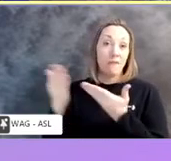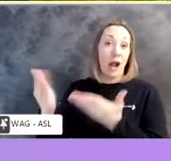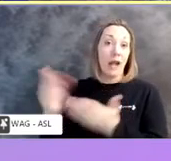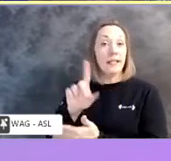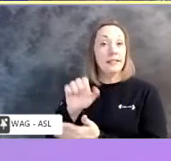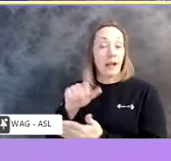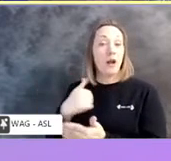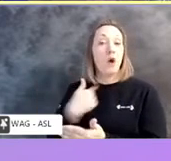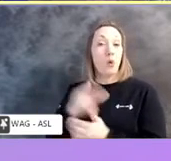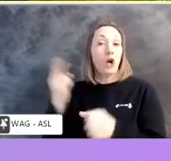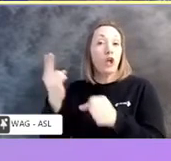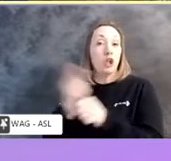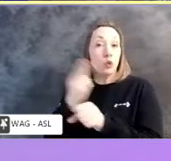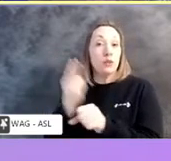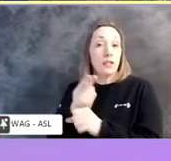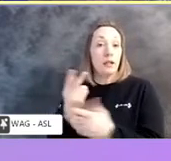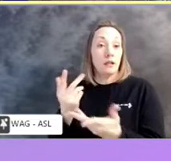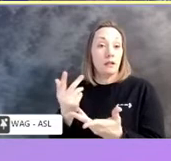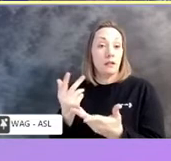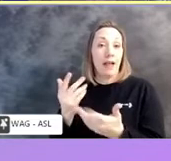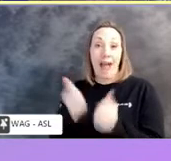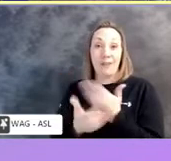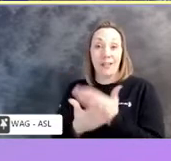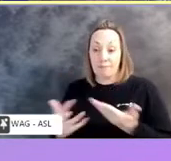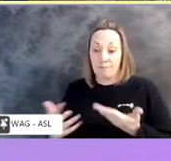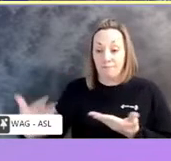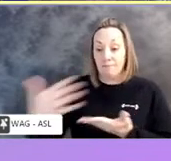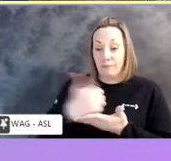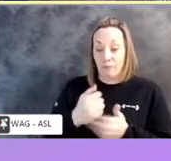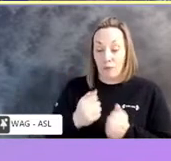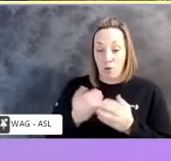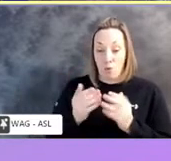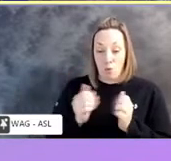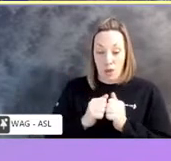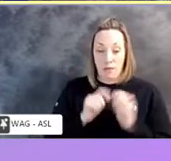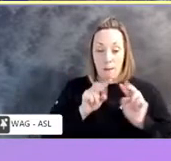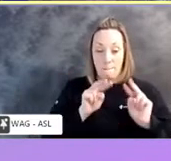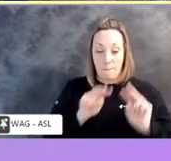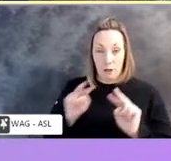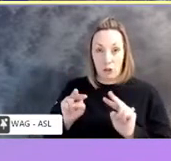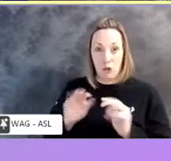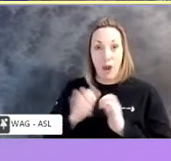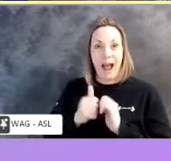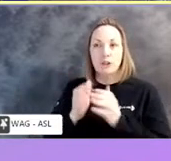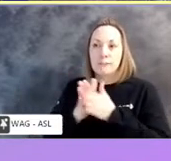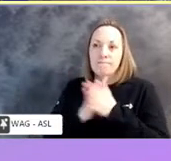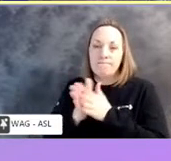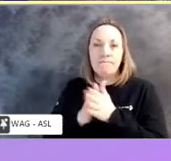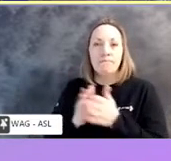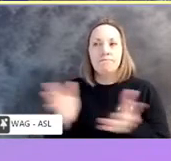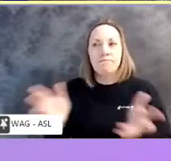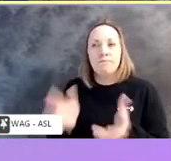an ongoing basis. I mentioned about using data and